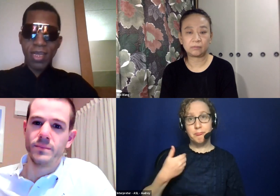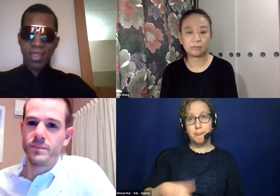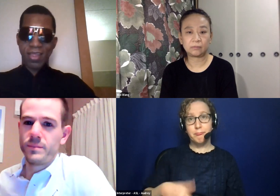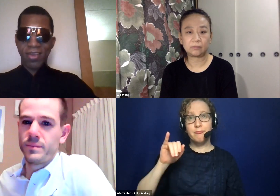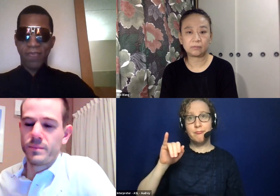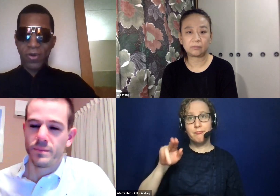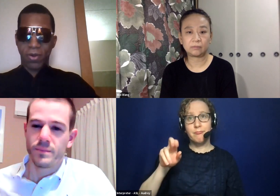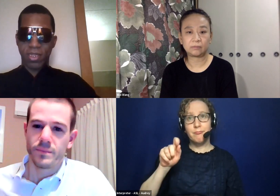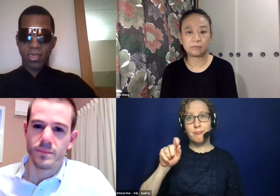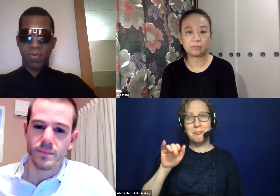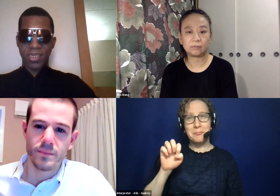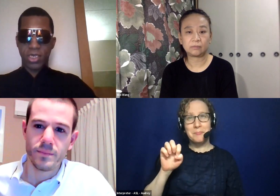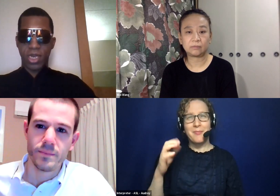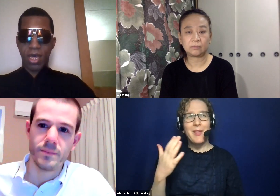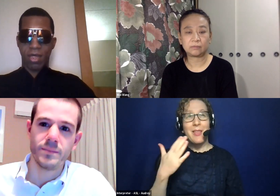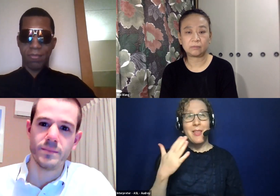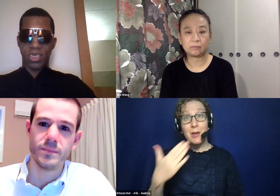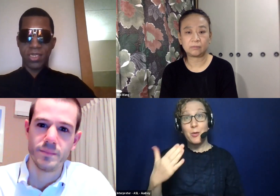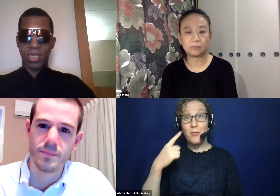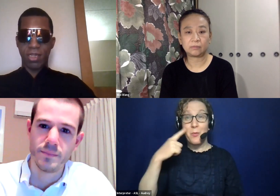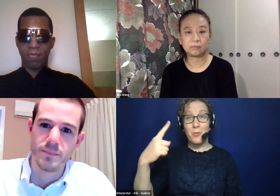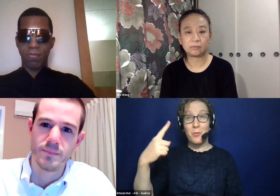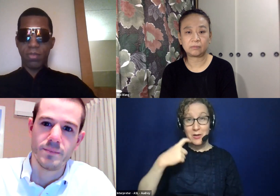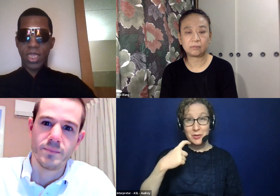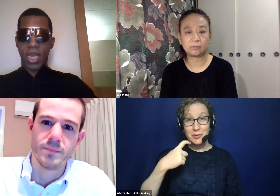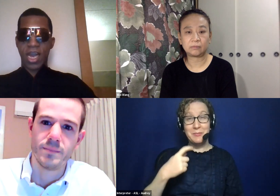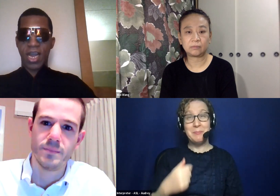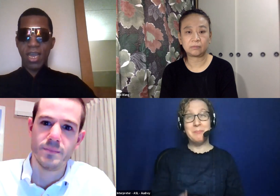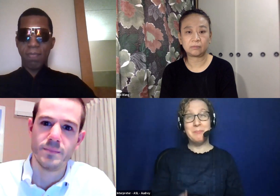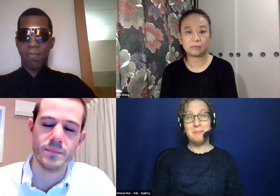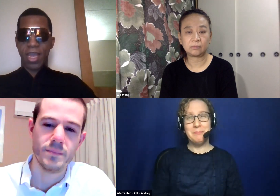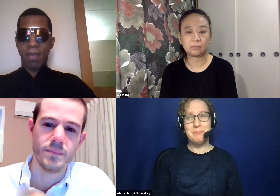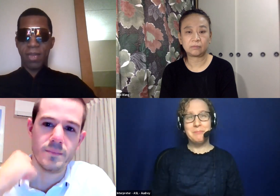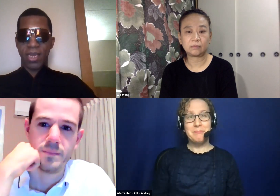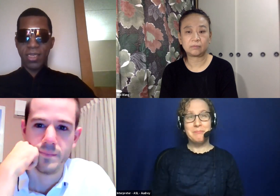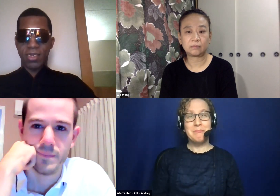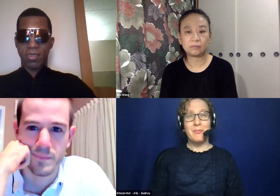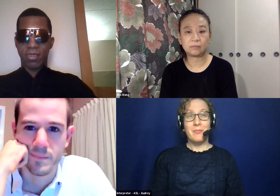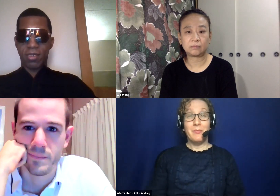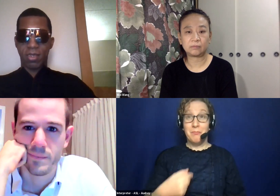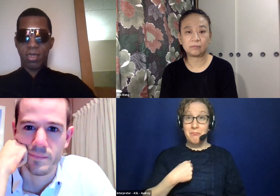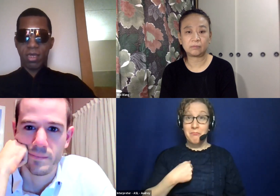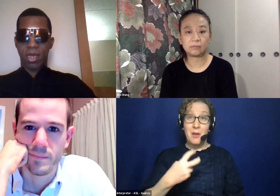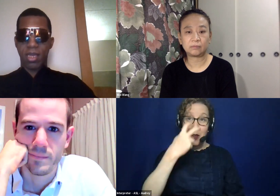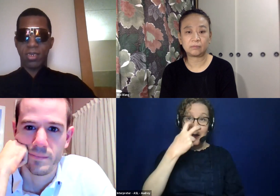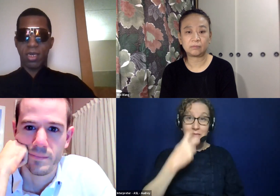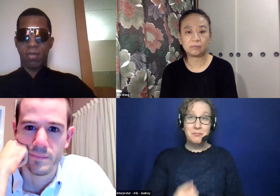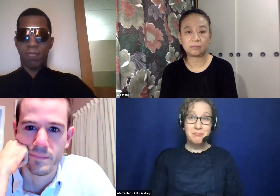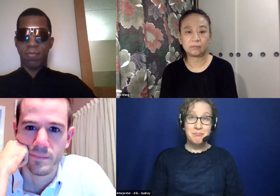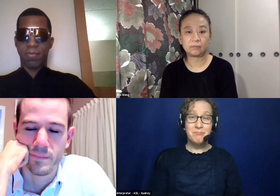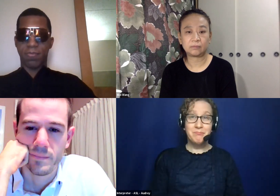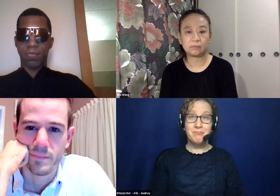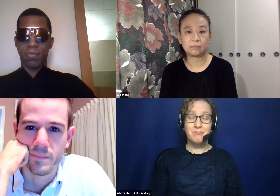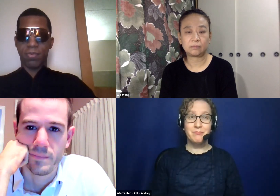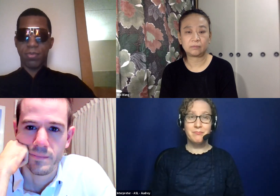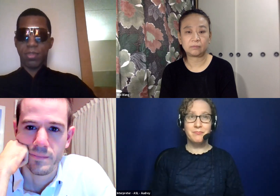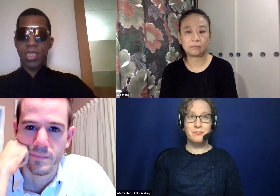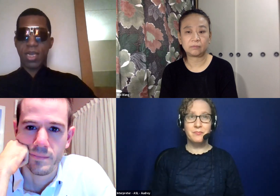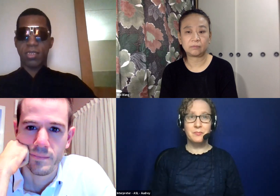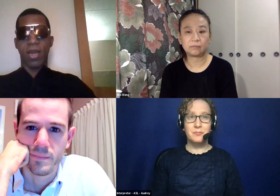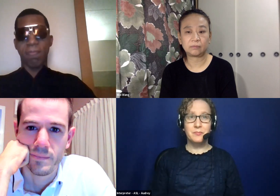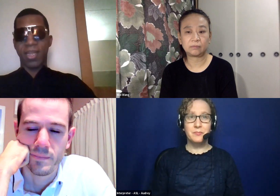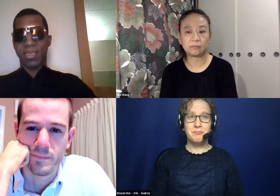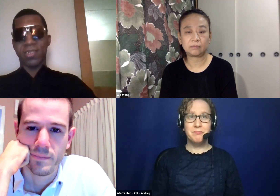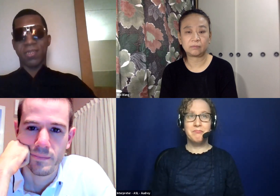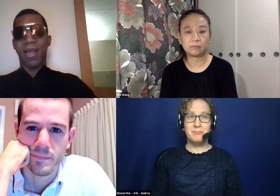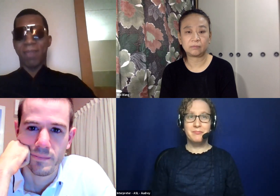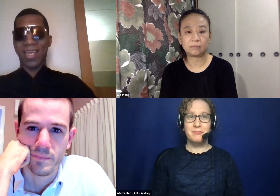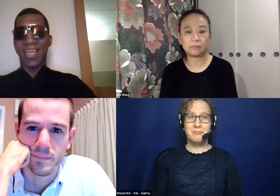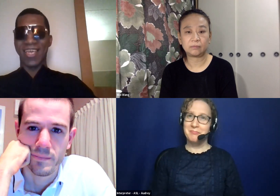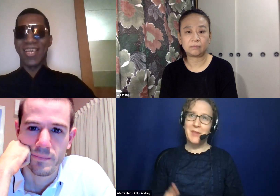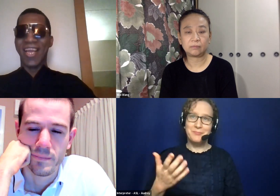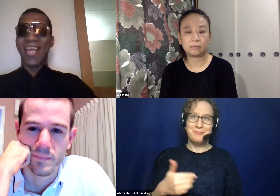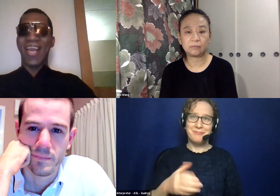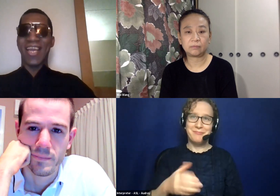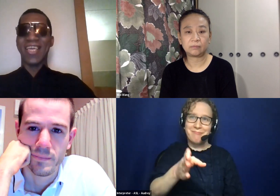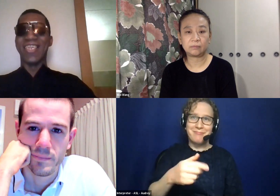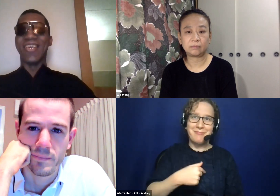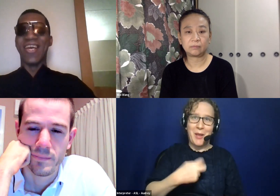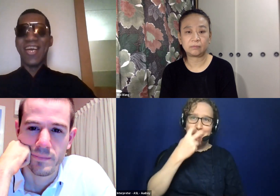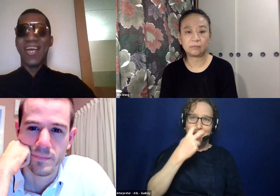Thank you for this question, Justin. I am blind, and, yeah, so I'm blind, Justin, I'm blind. And